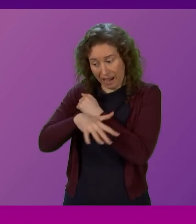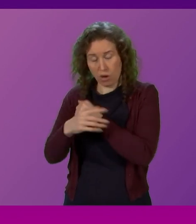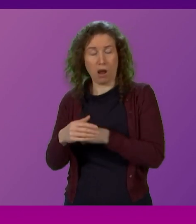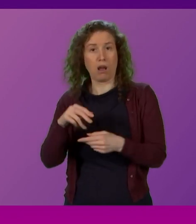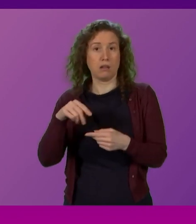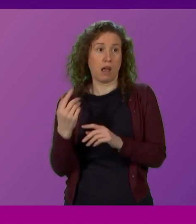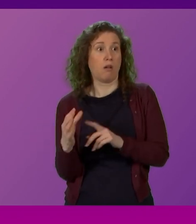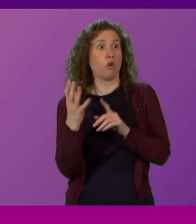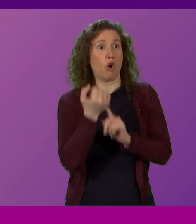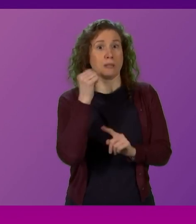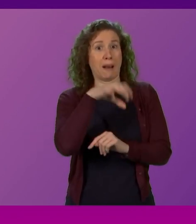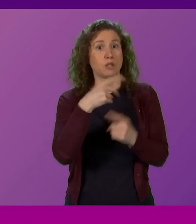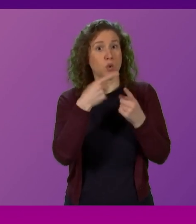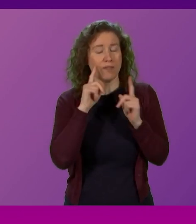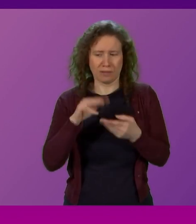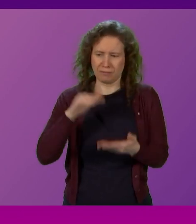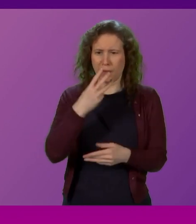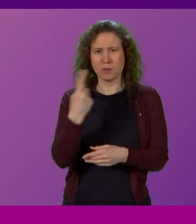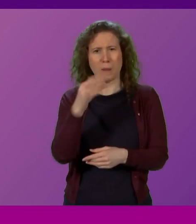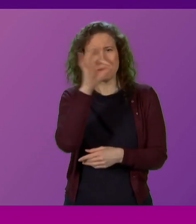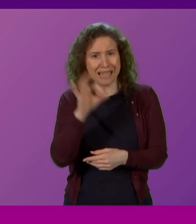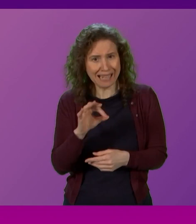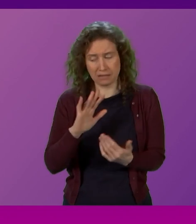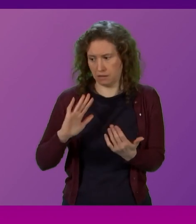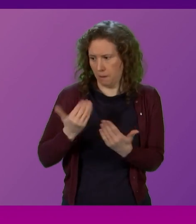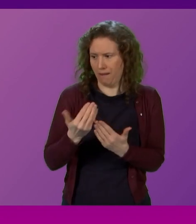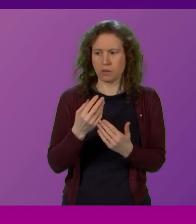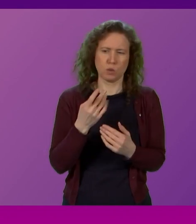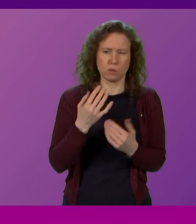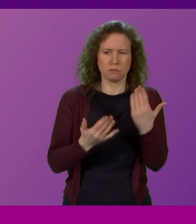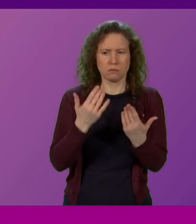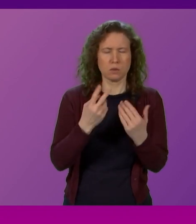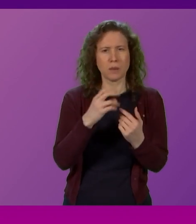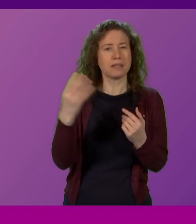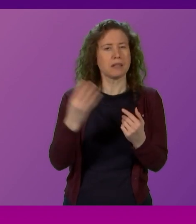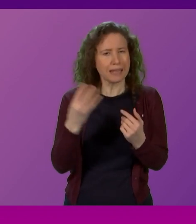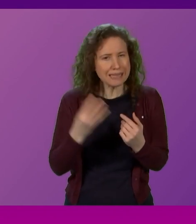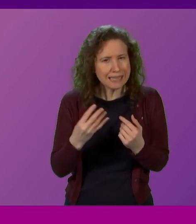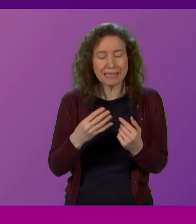per cent since the 2019 cycle, and acceptances for people of all ages from the most deprived